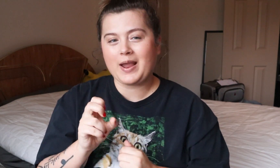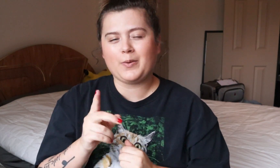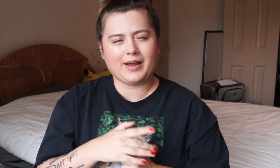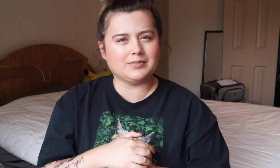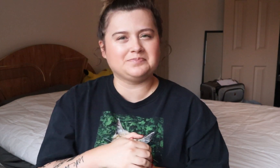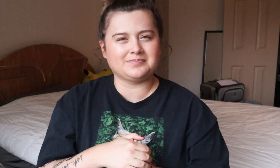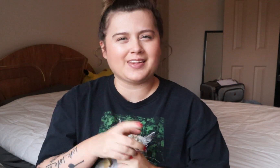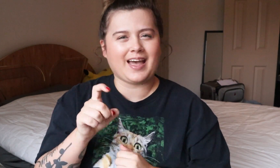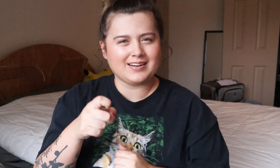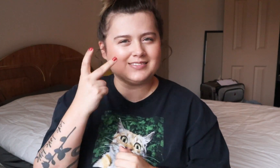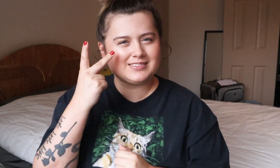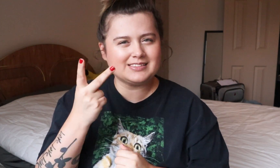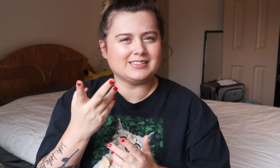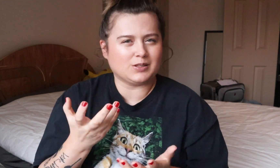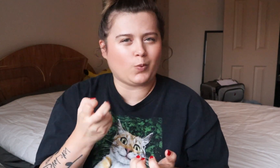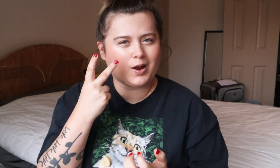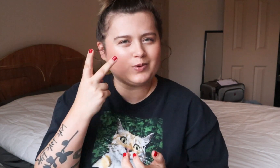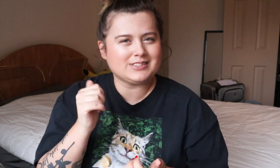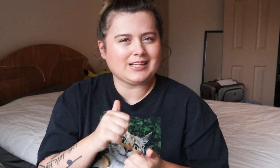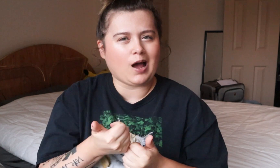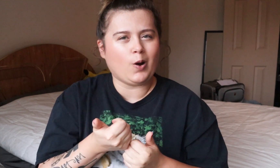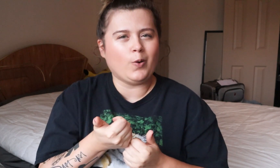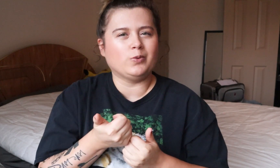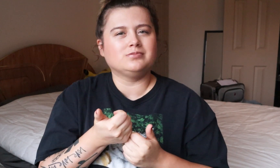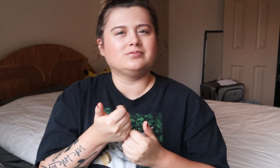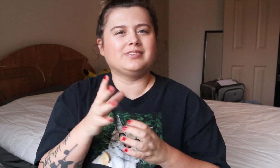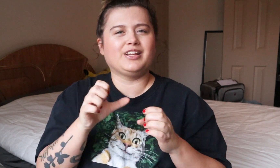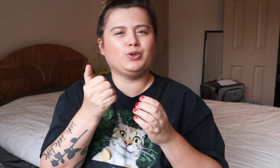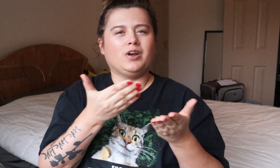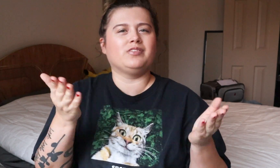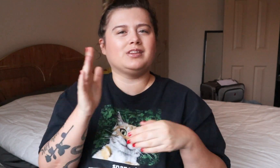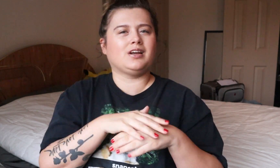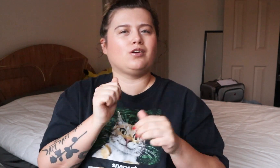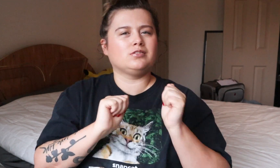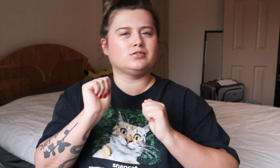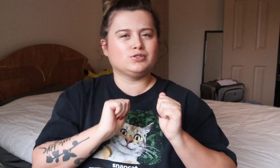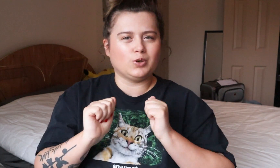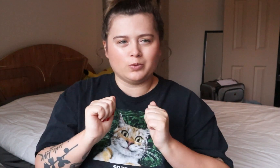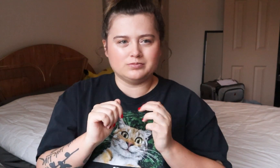And I was like, "Okay, I need to see this." I want to see how they're gonna do this in the show.